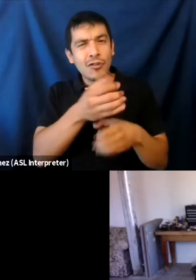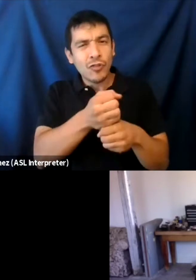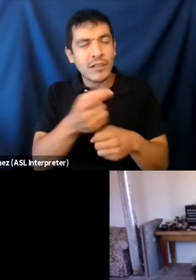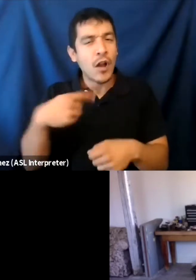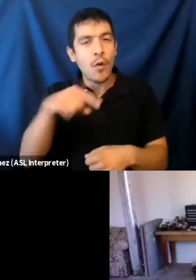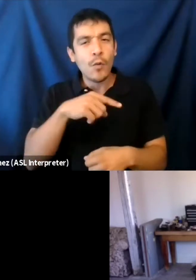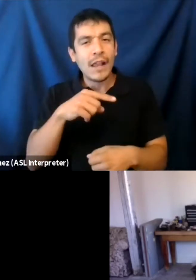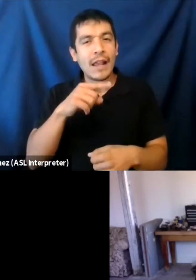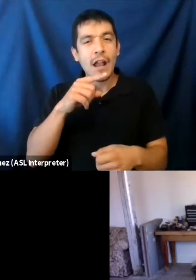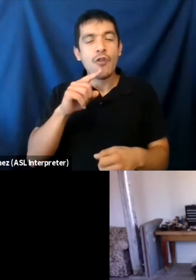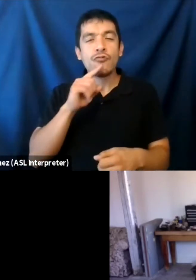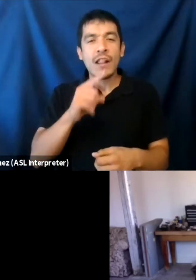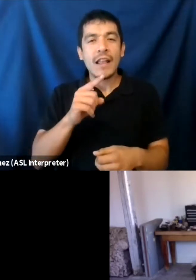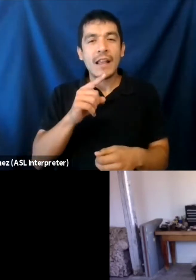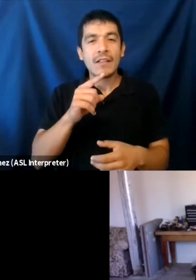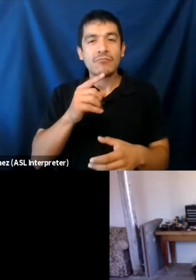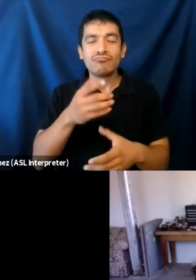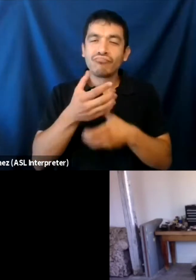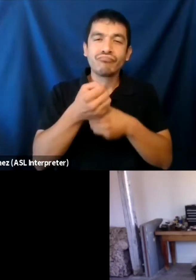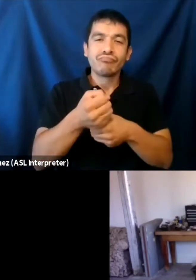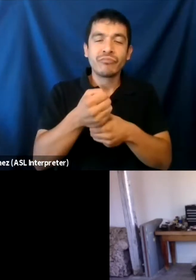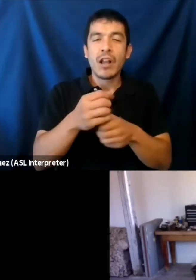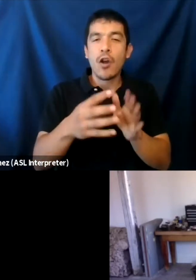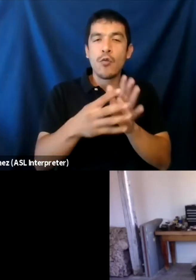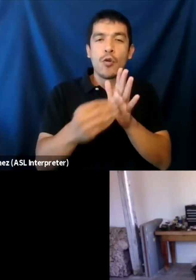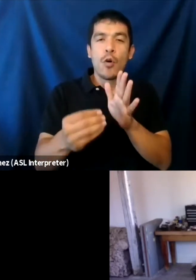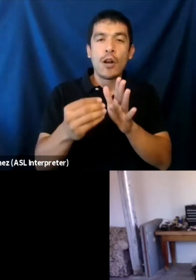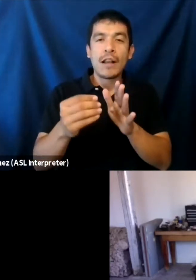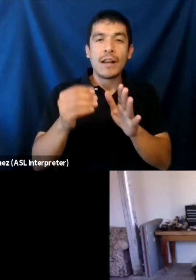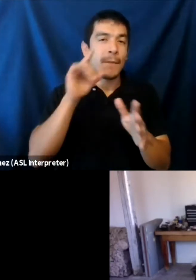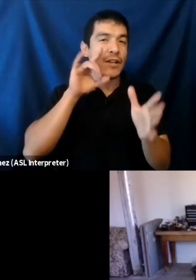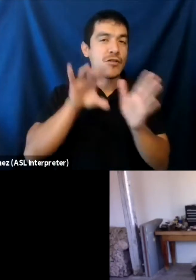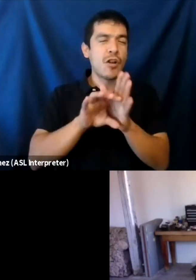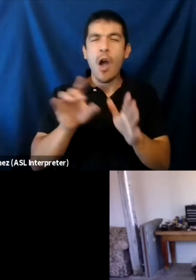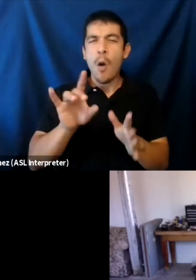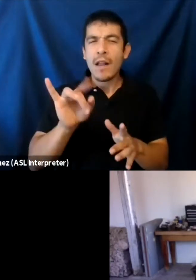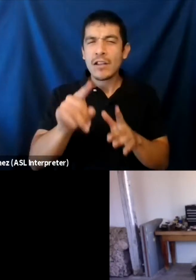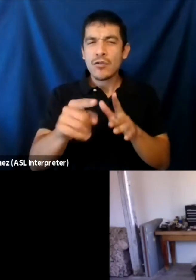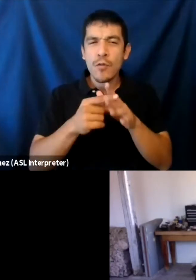I mean, where do you even, where did you begin? Like, what came first for you?